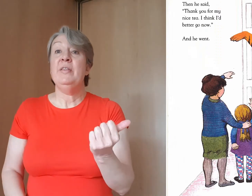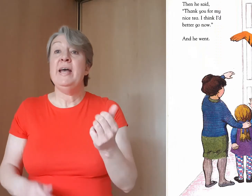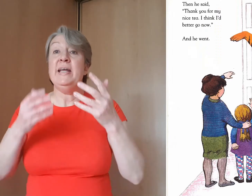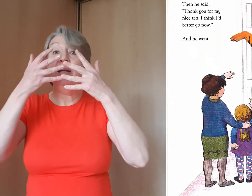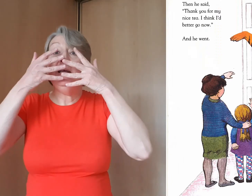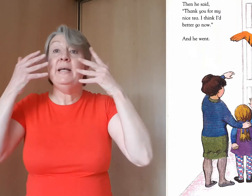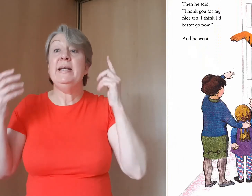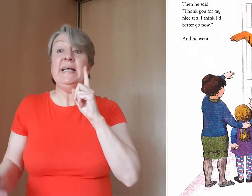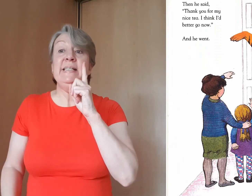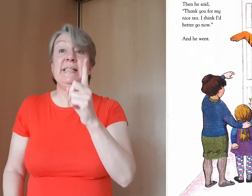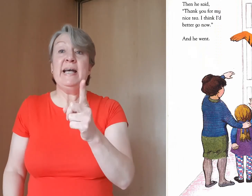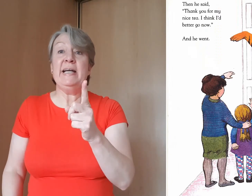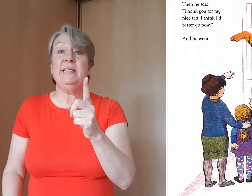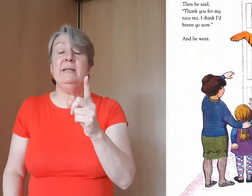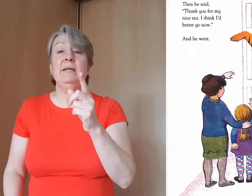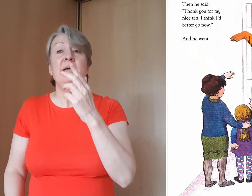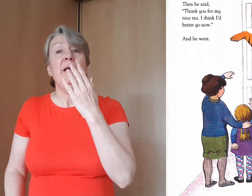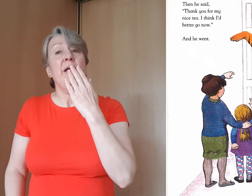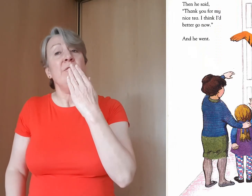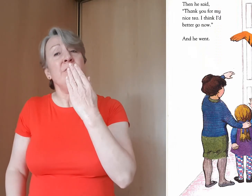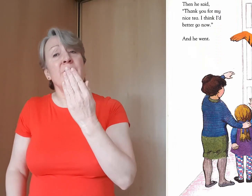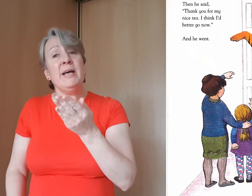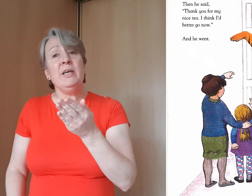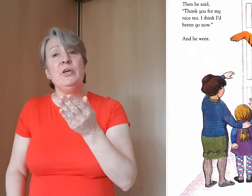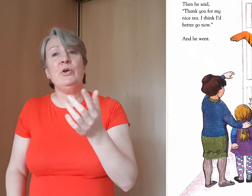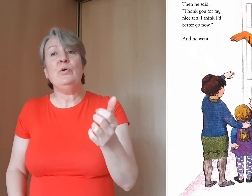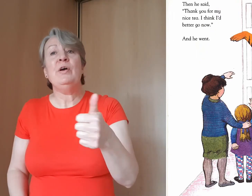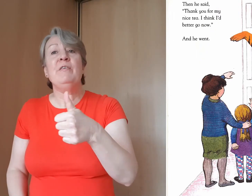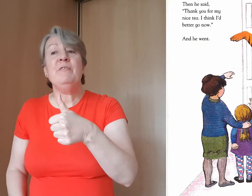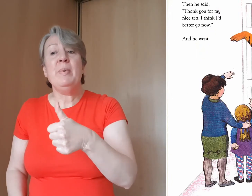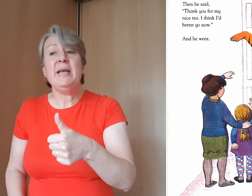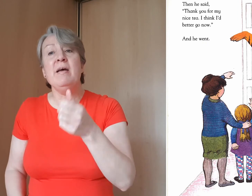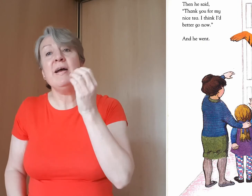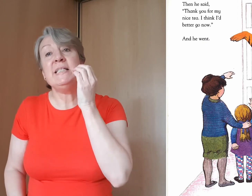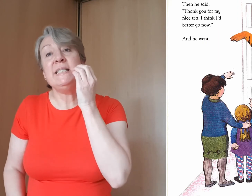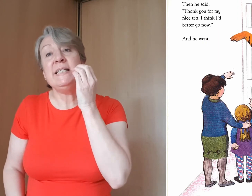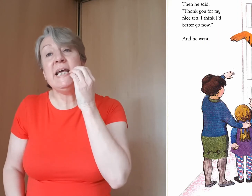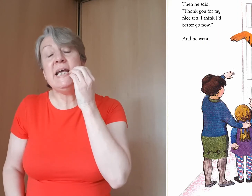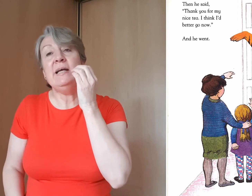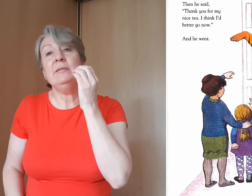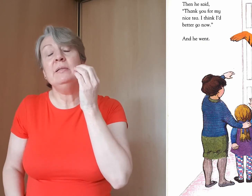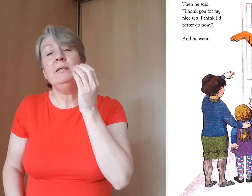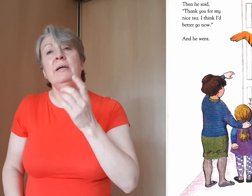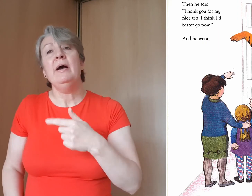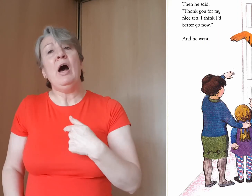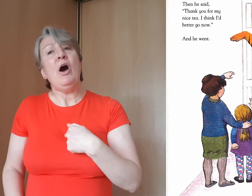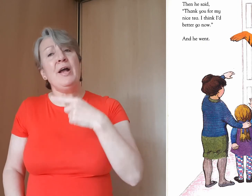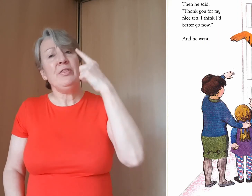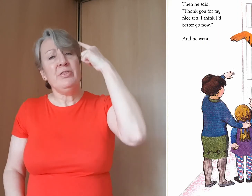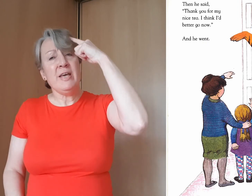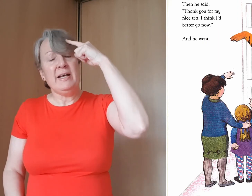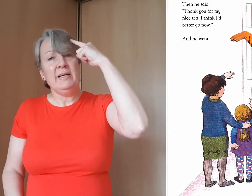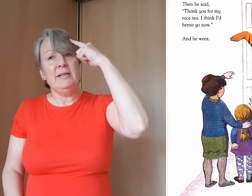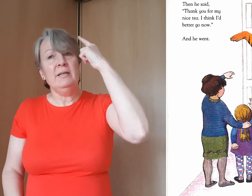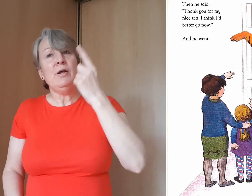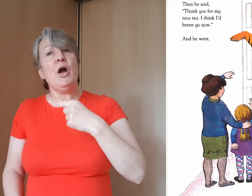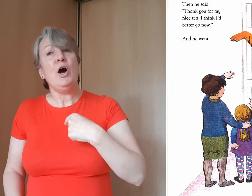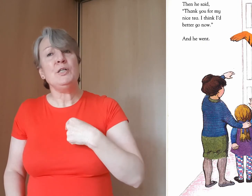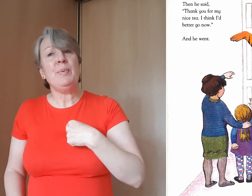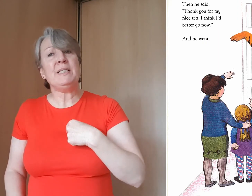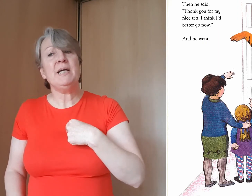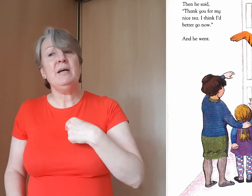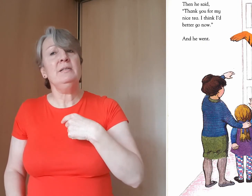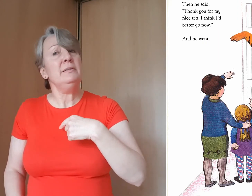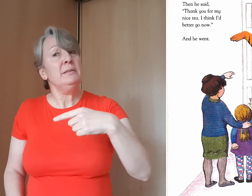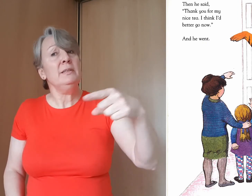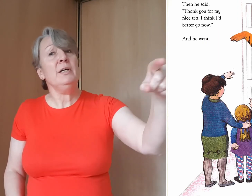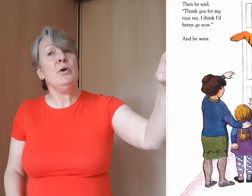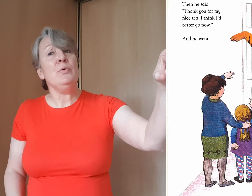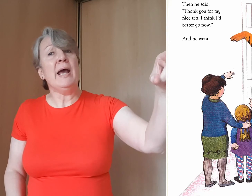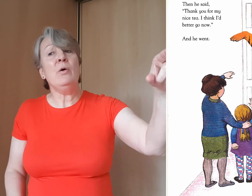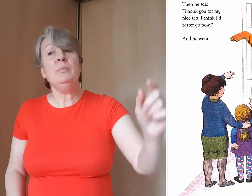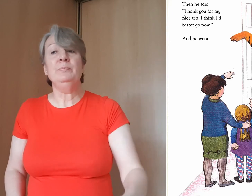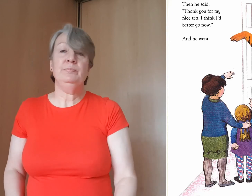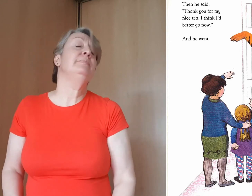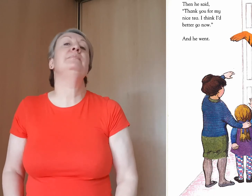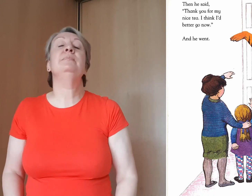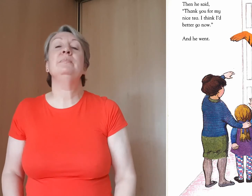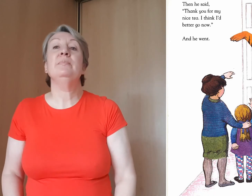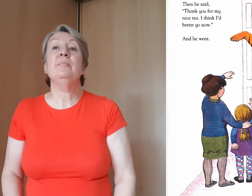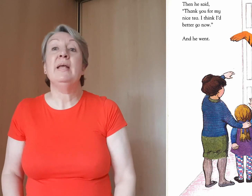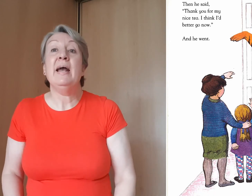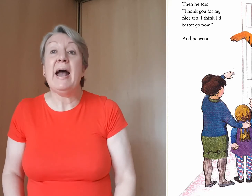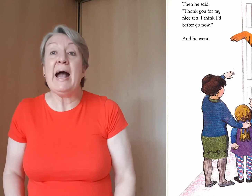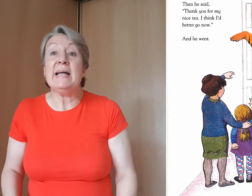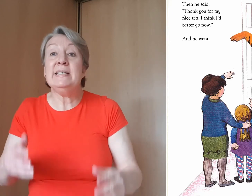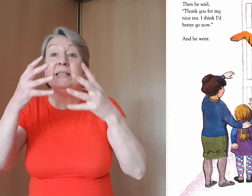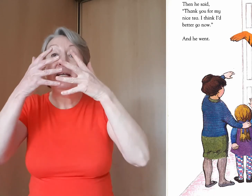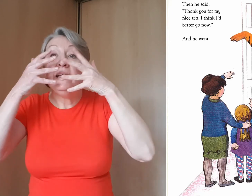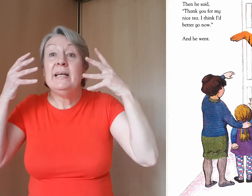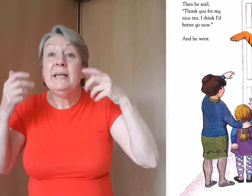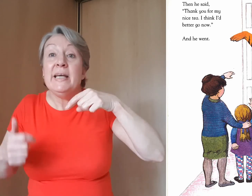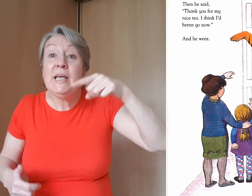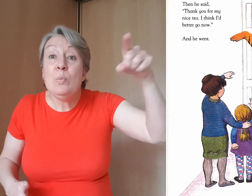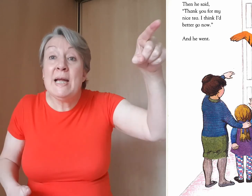then he said "Thank you for my nice tea I think I'd better go now." and he went.